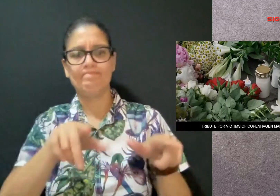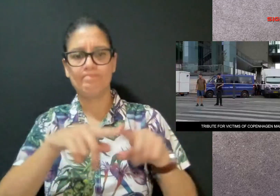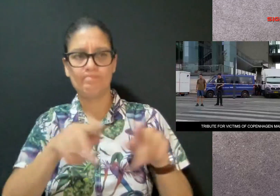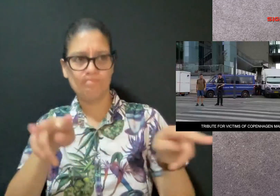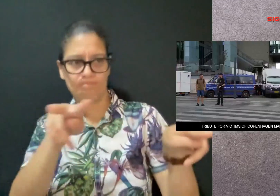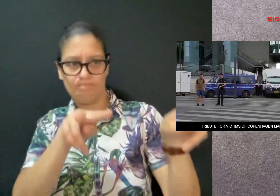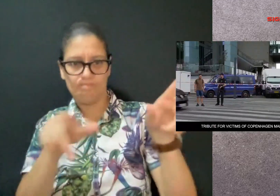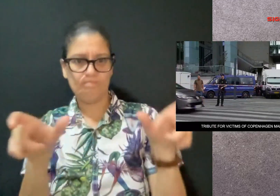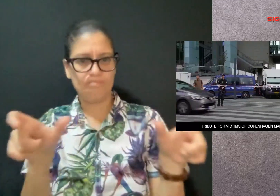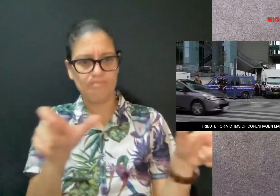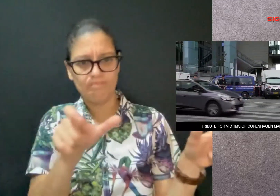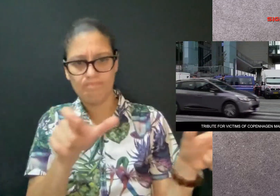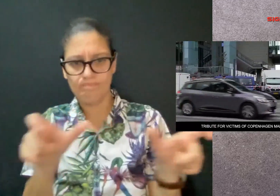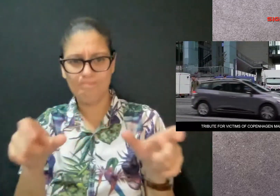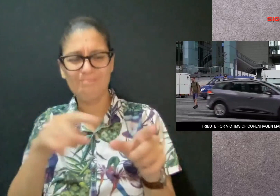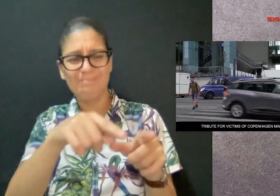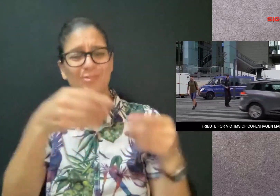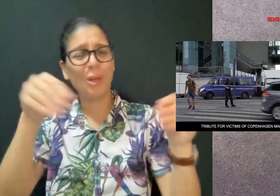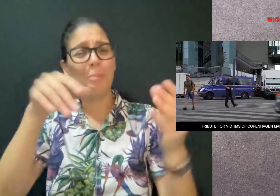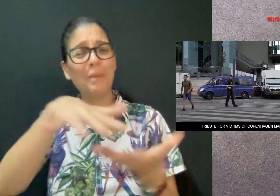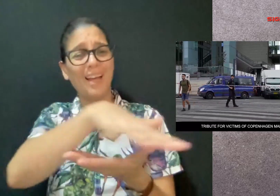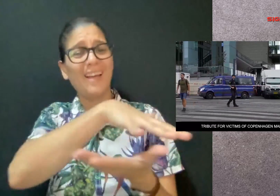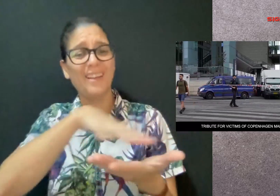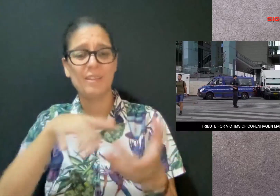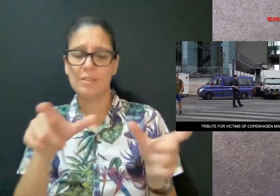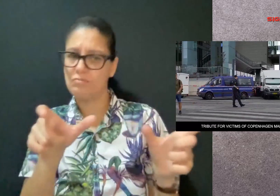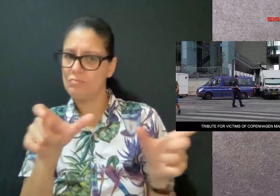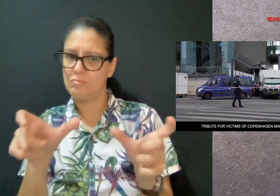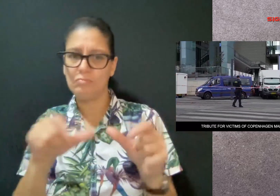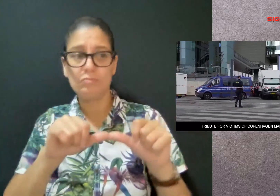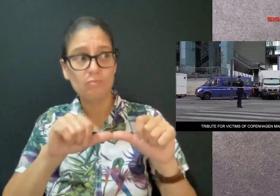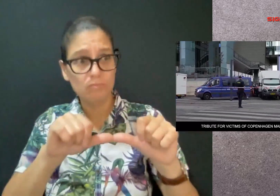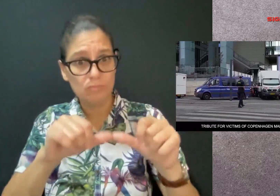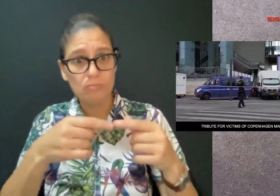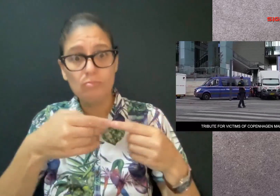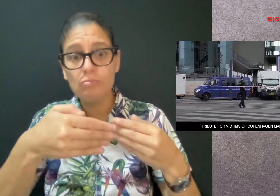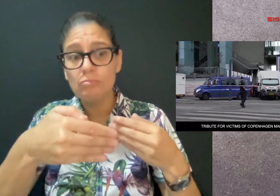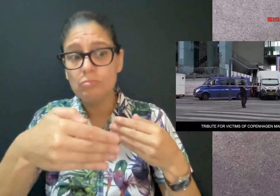police will remain at the mall while the investigation continues